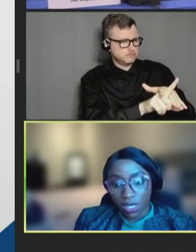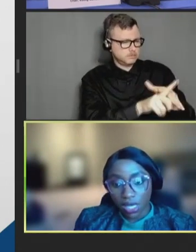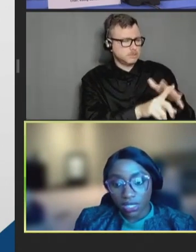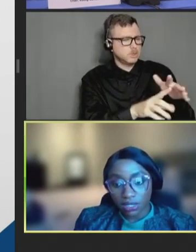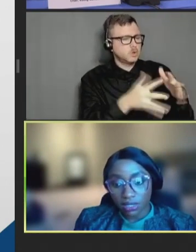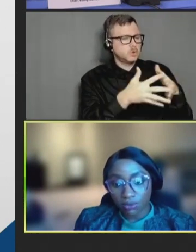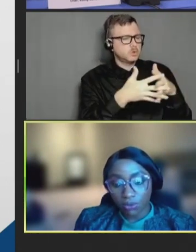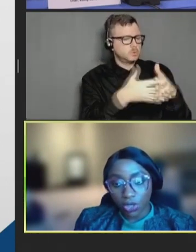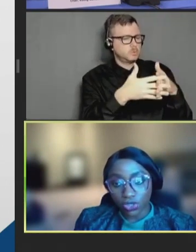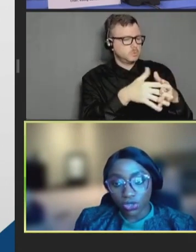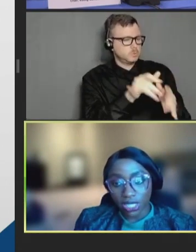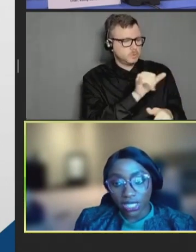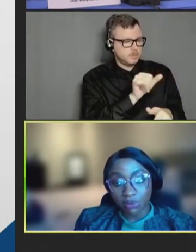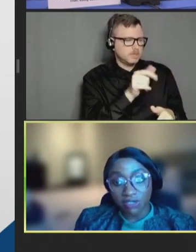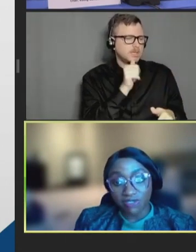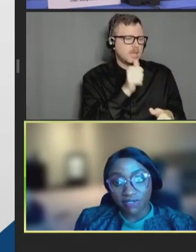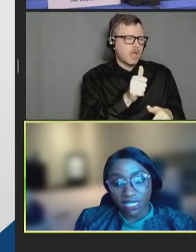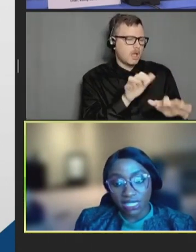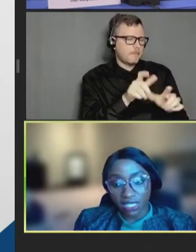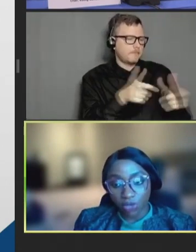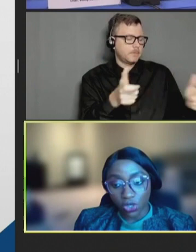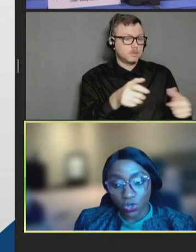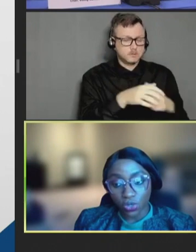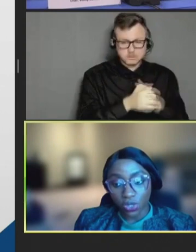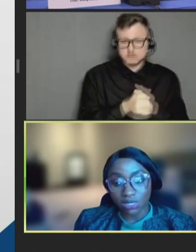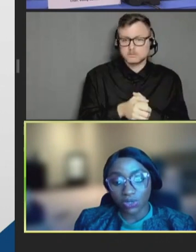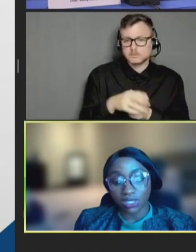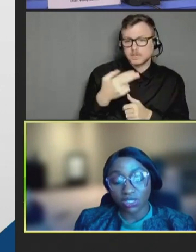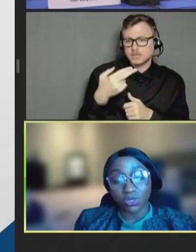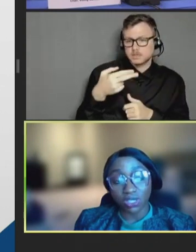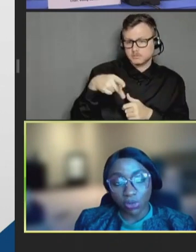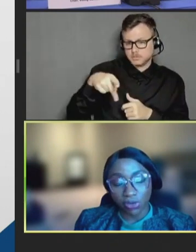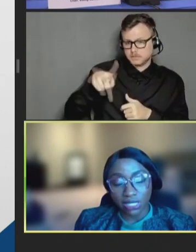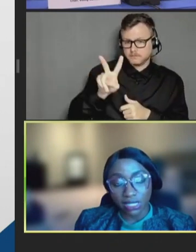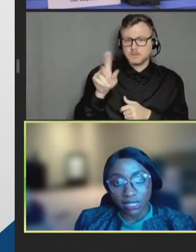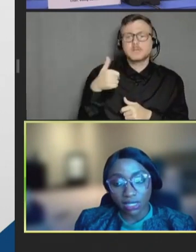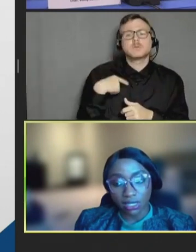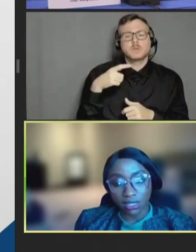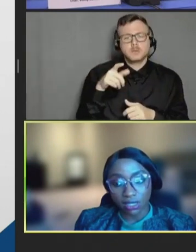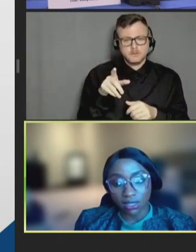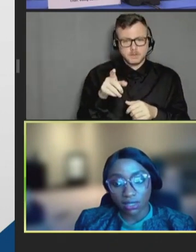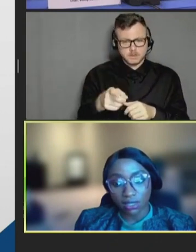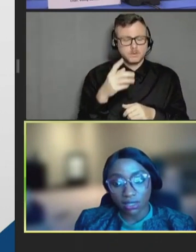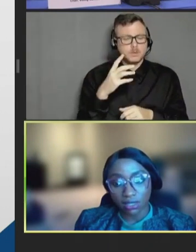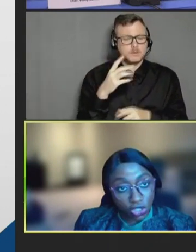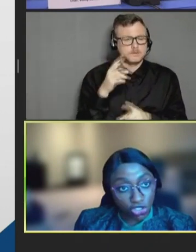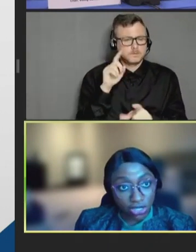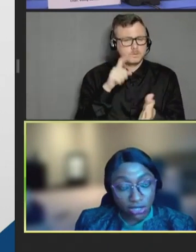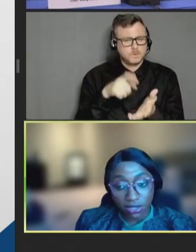And when we also look at the HPV vaccine, we're also -- it's also experiencing downward trend.